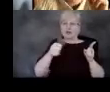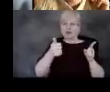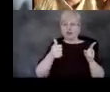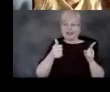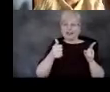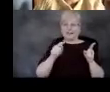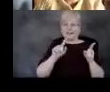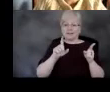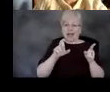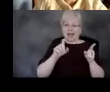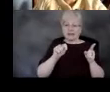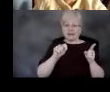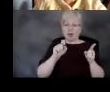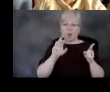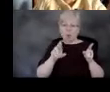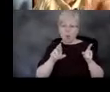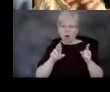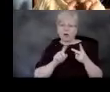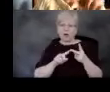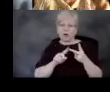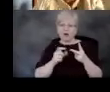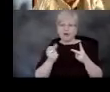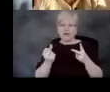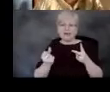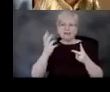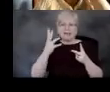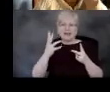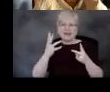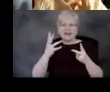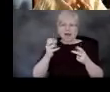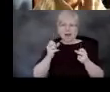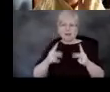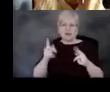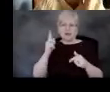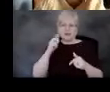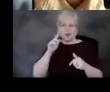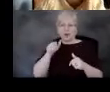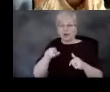shown for providing audio narration. You can provide